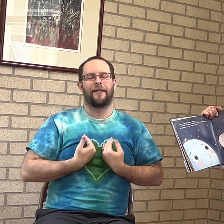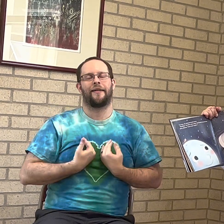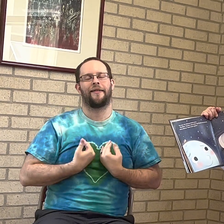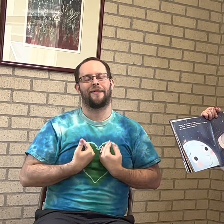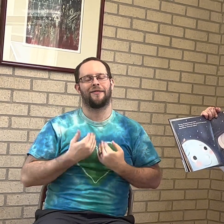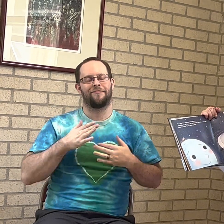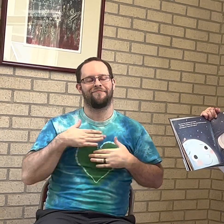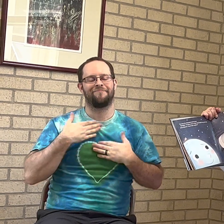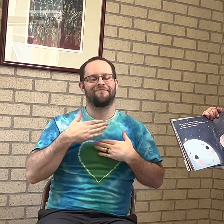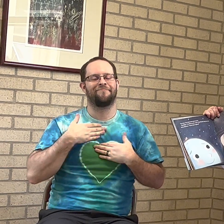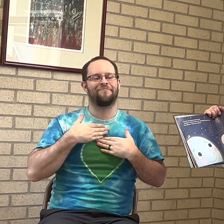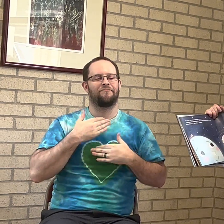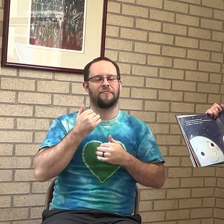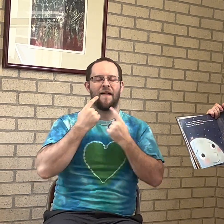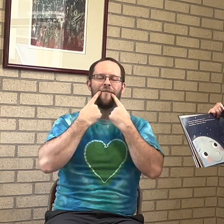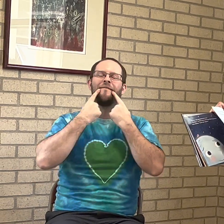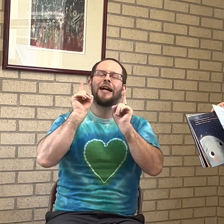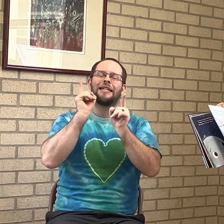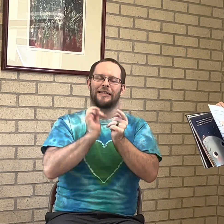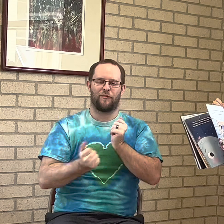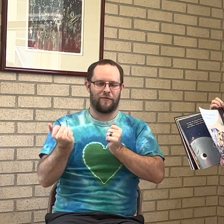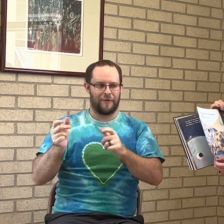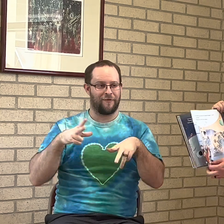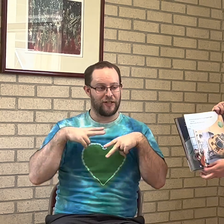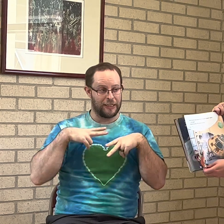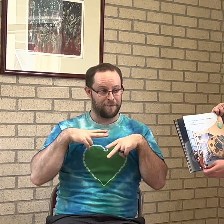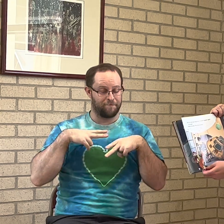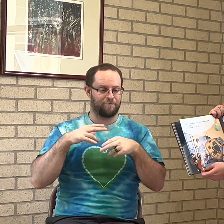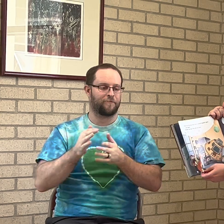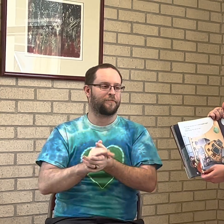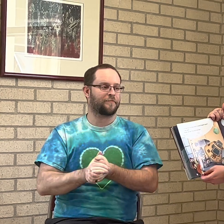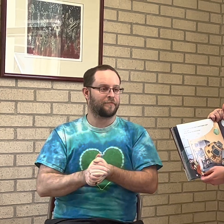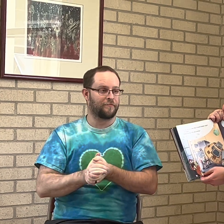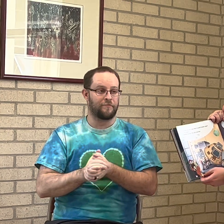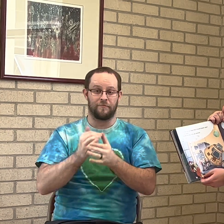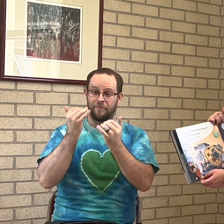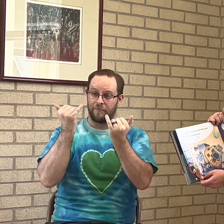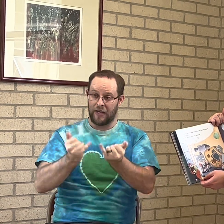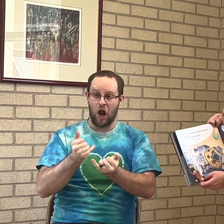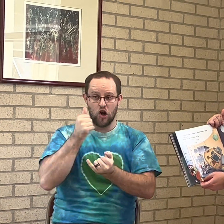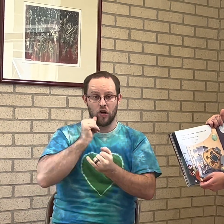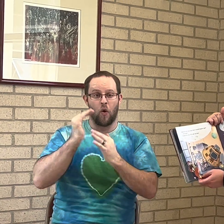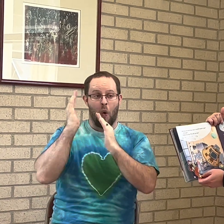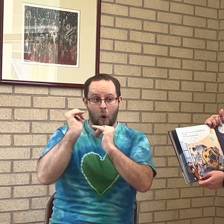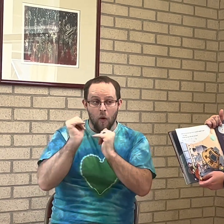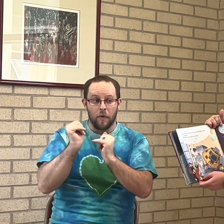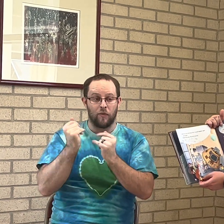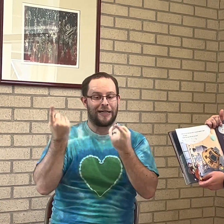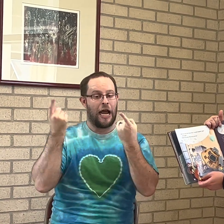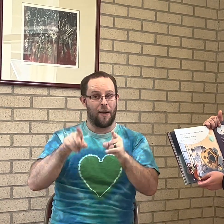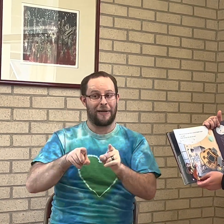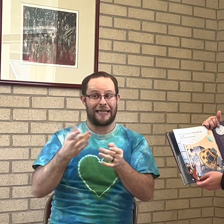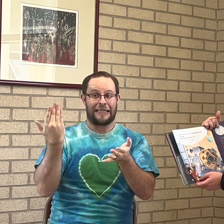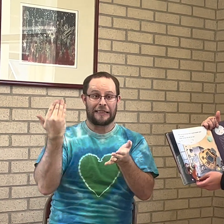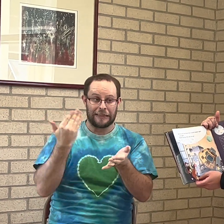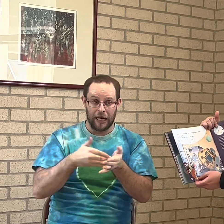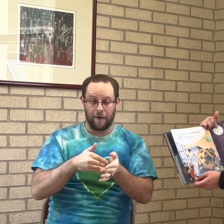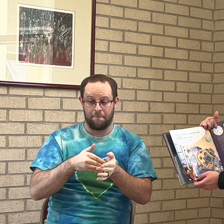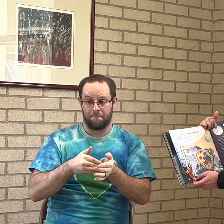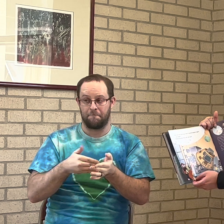last someone had visited, and now she had hope that it would happen again and again.